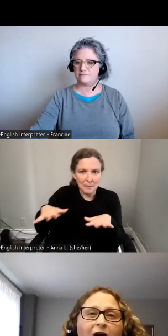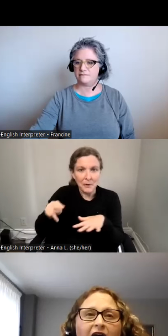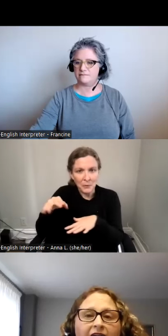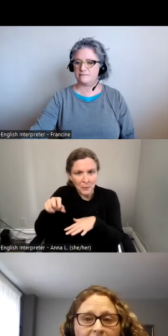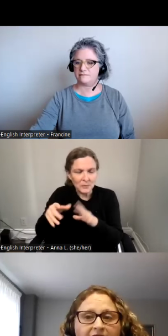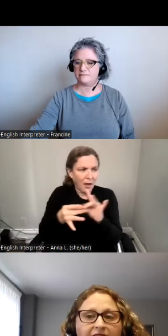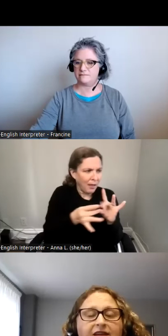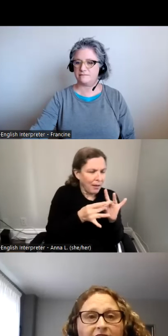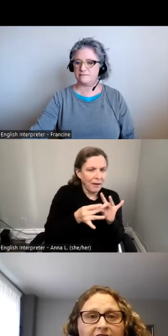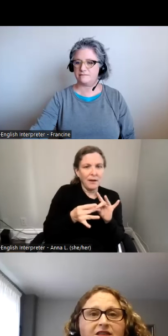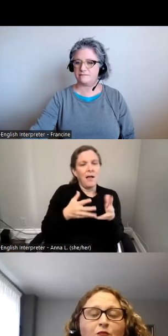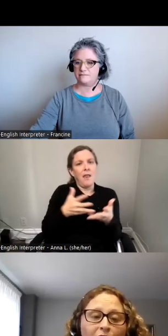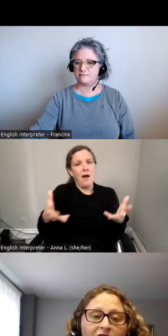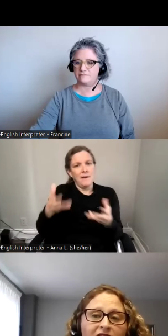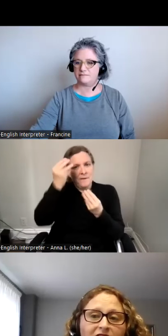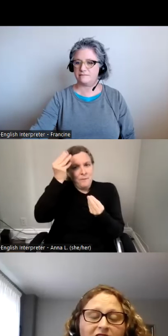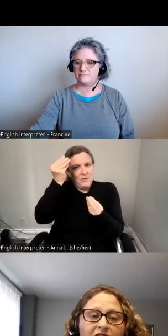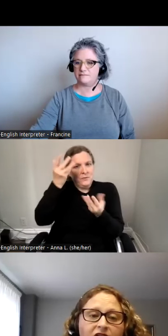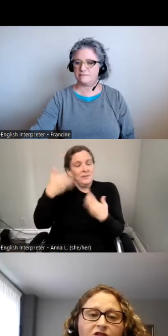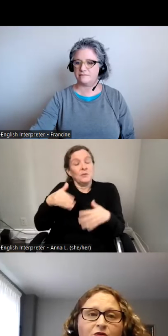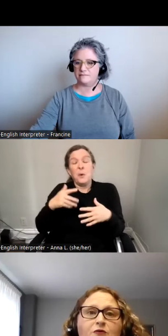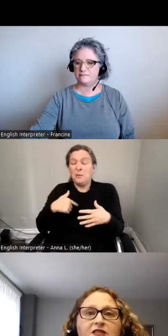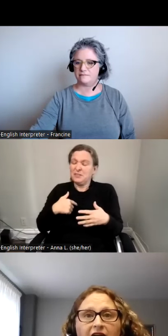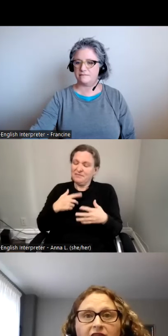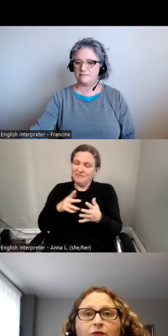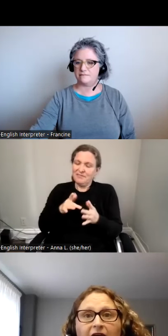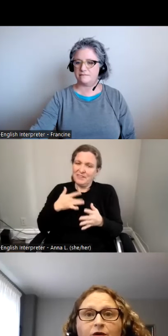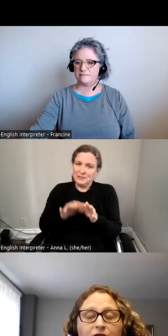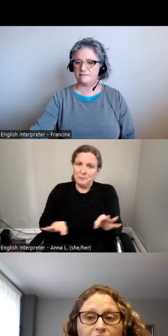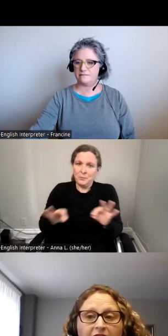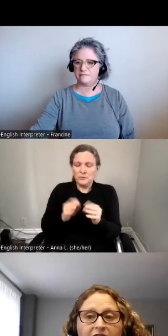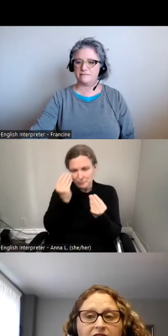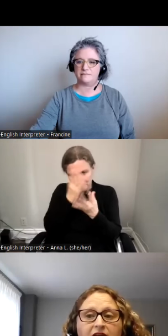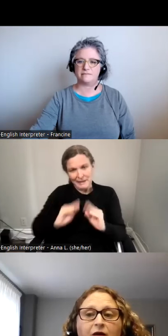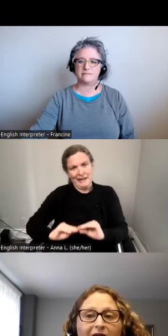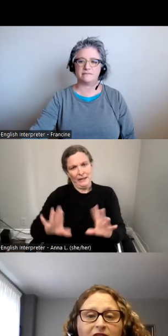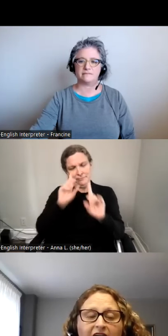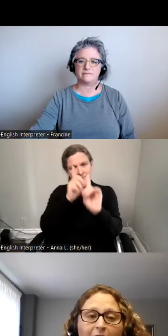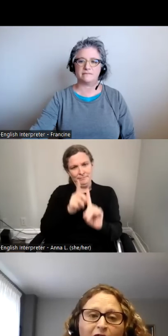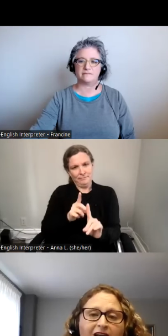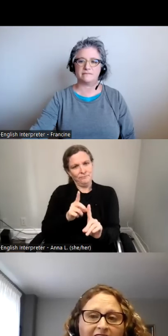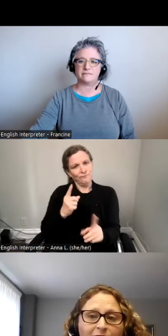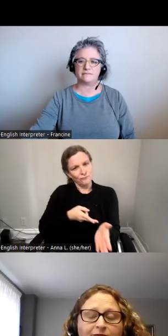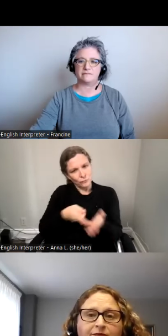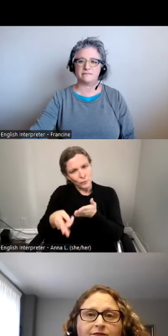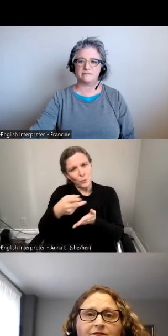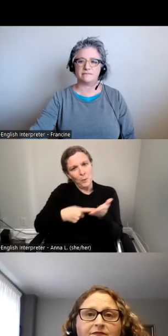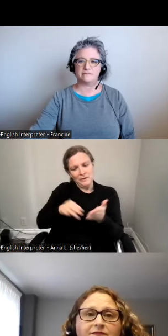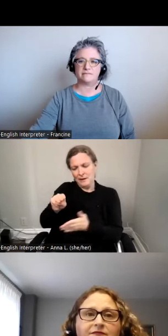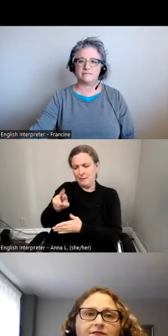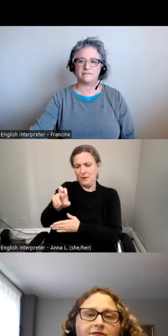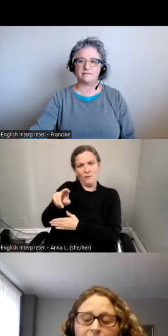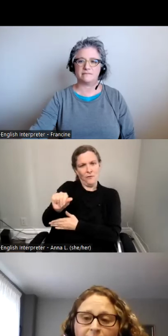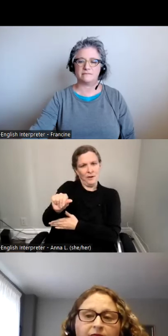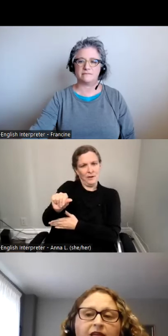Mrna has gotten a lot of media attention in the last 2 to 3 years.